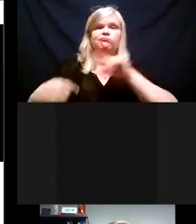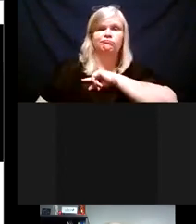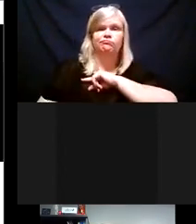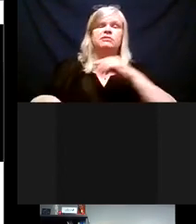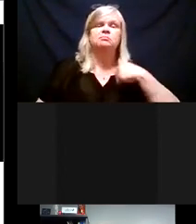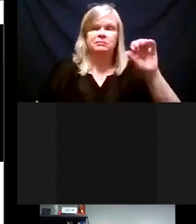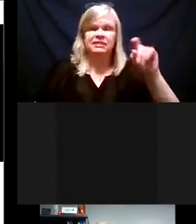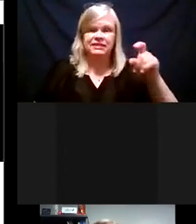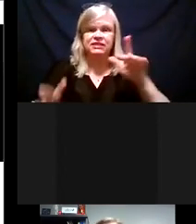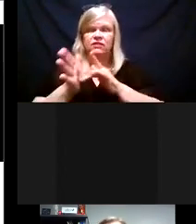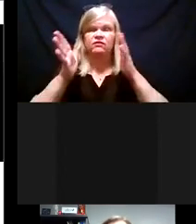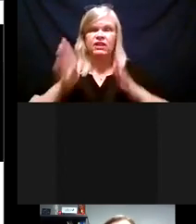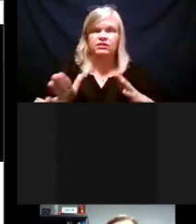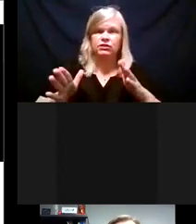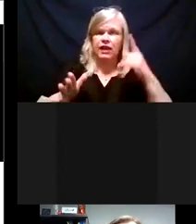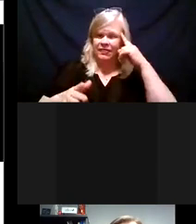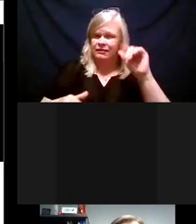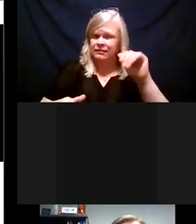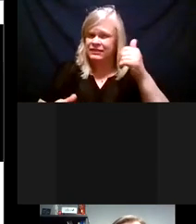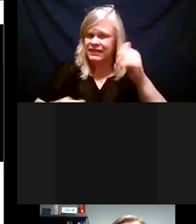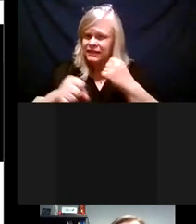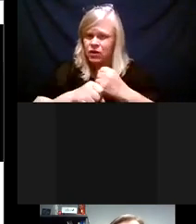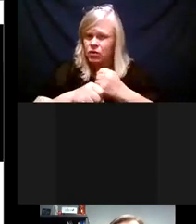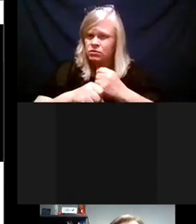PERIOD OF TEN YEARS OR FOR LIFE, DEPENDING ON WHAT YOU WERE